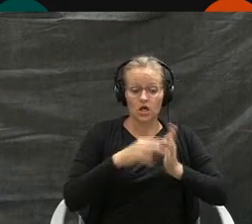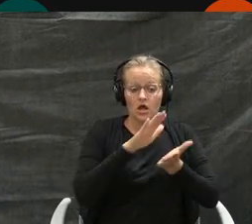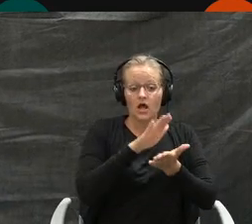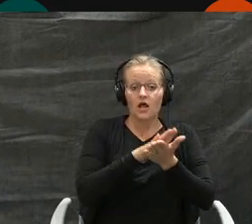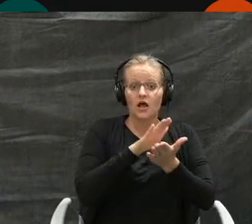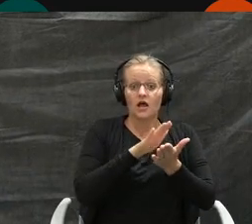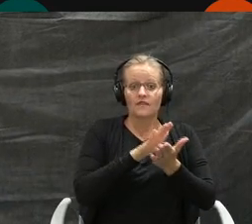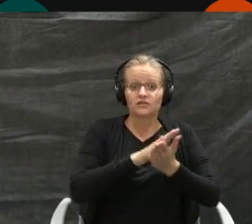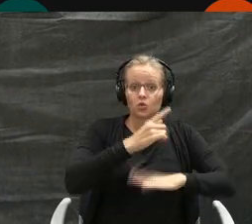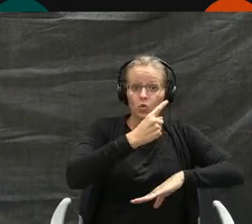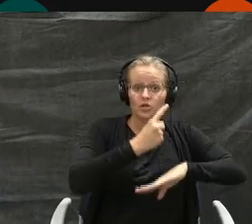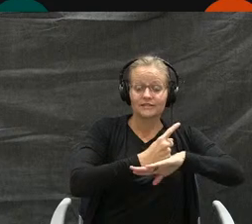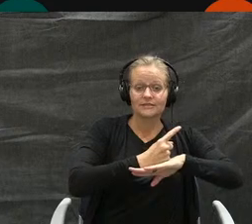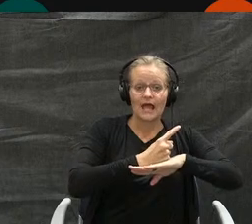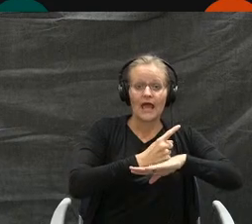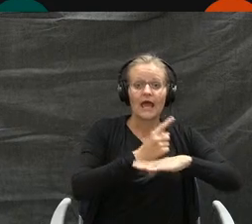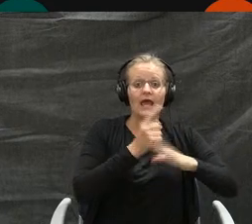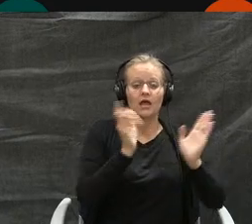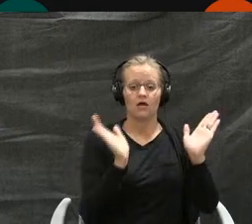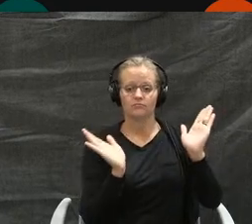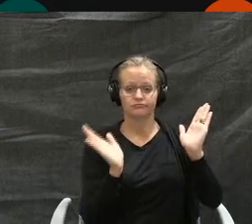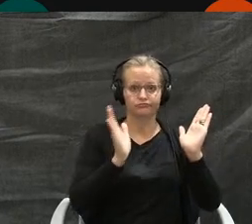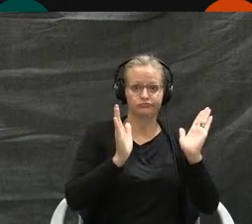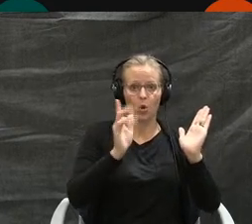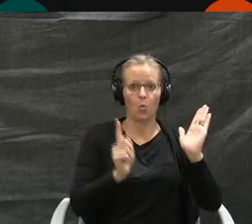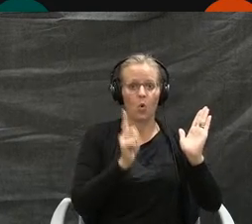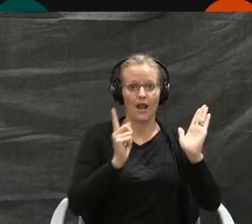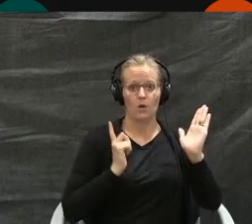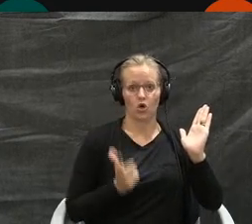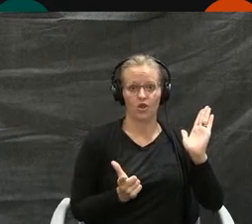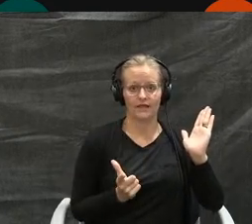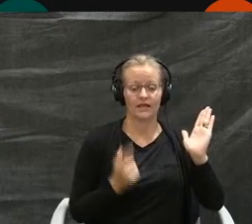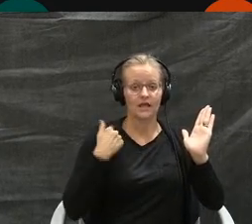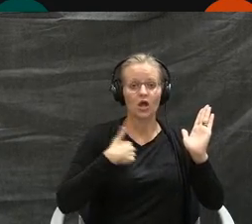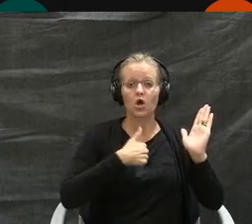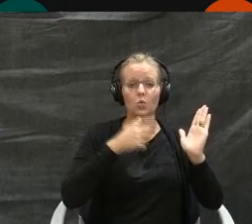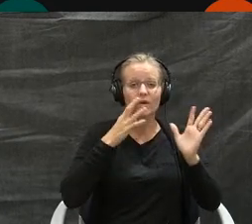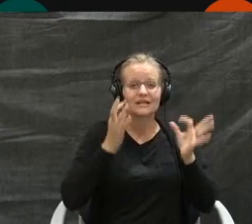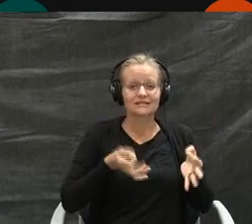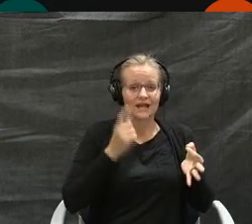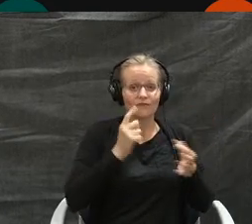school day an hour early at elementary. We decided for safety reasons primarily.